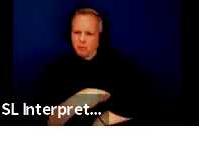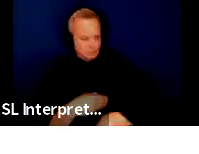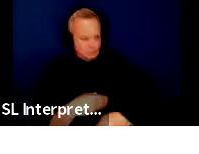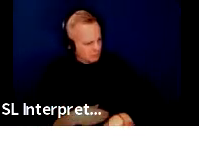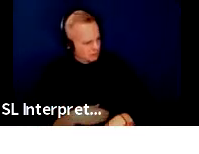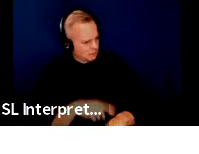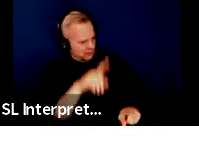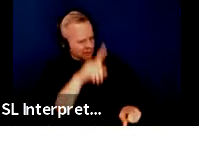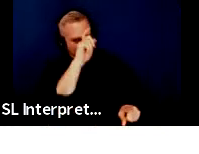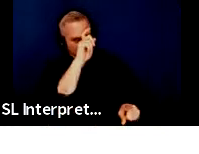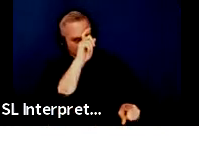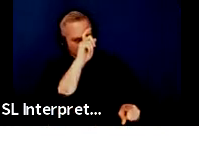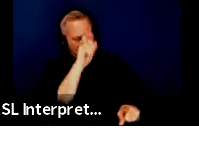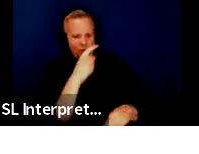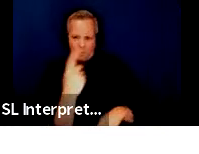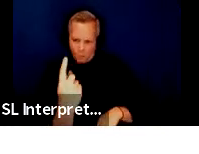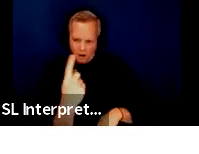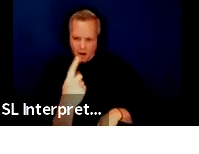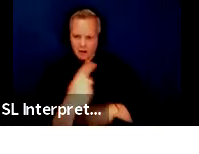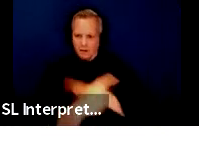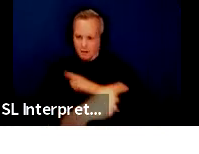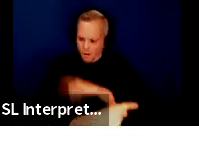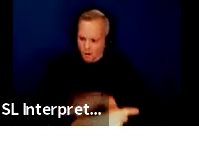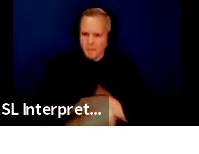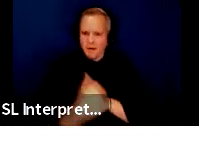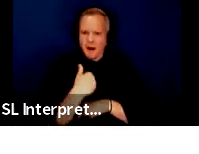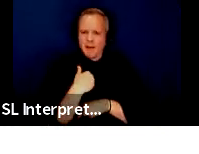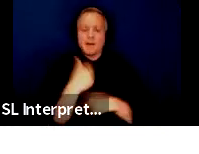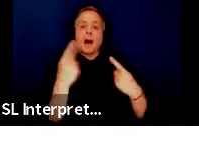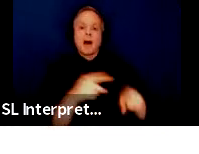HE LOST IT WHEN HE WAS 18 YEARS OLD IN A LOGGING ACCIDENT.